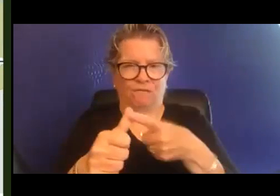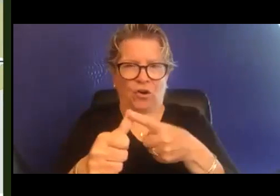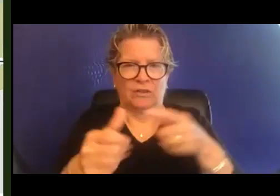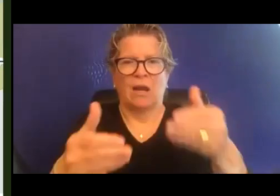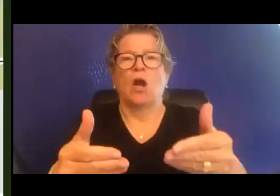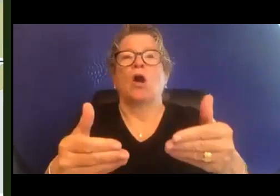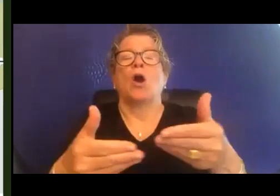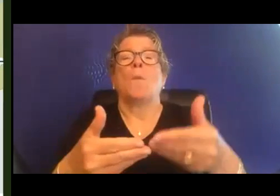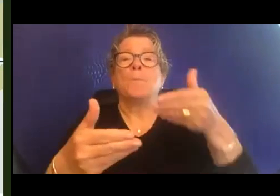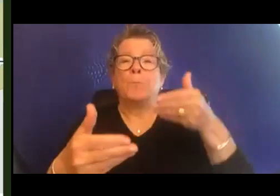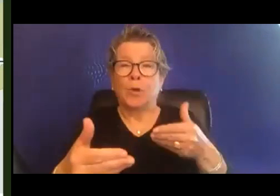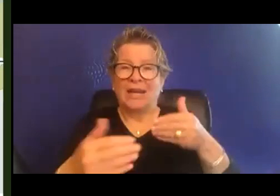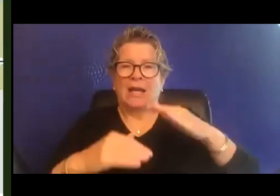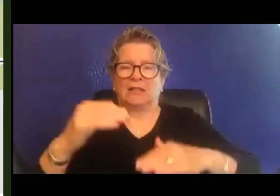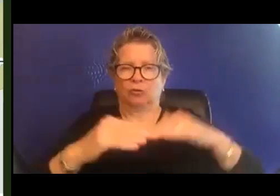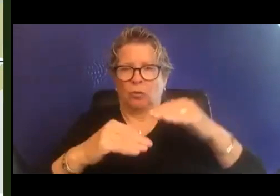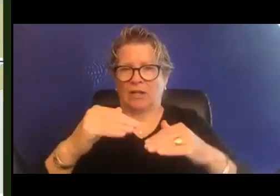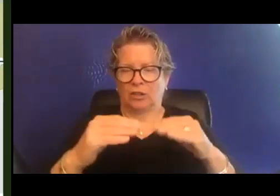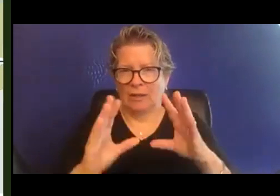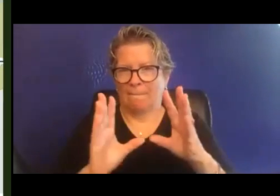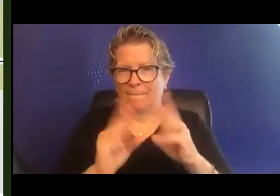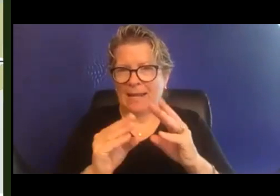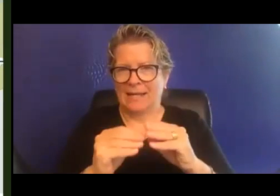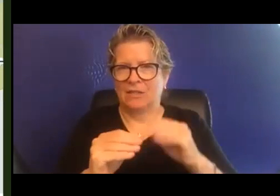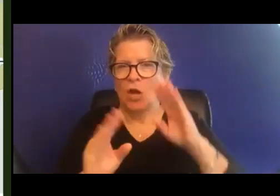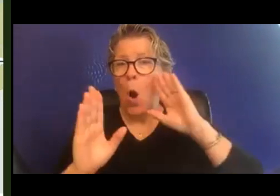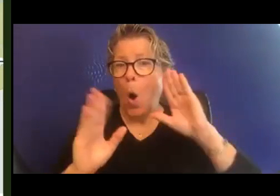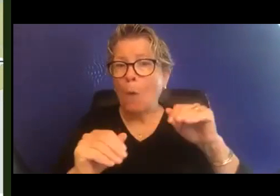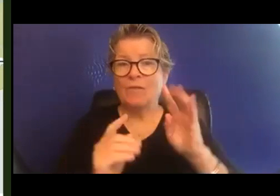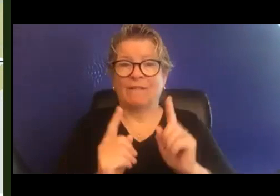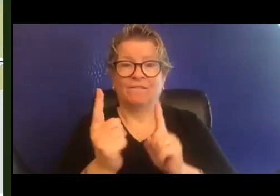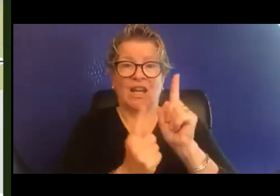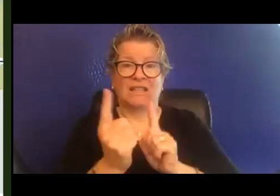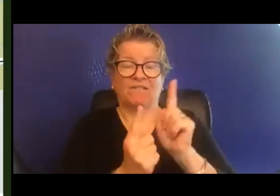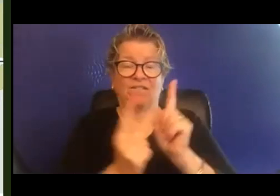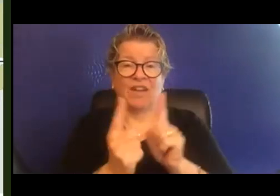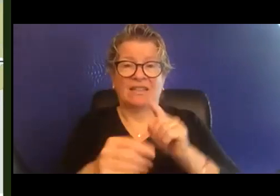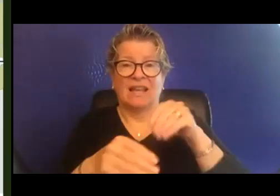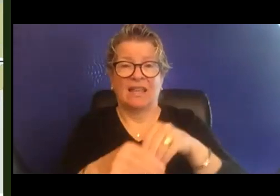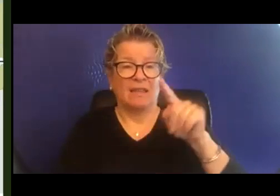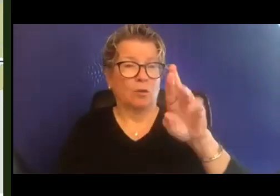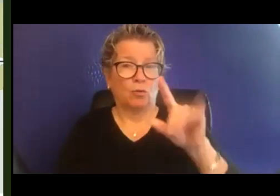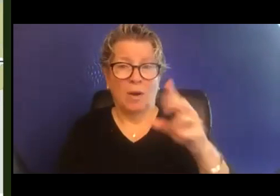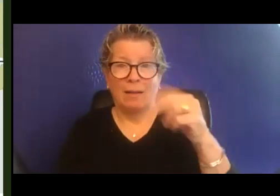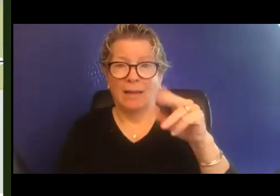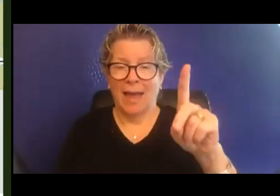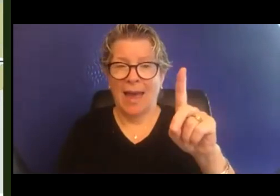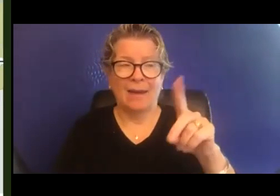meetings, hopefully we can host you to the trailhead or a building or some place other than online.